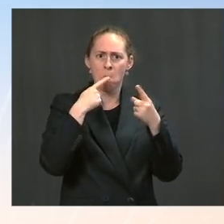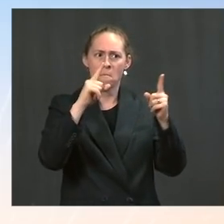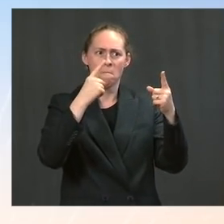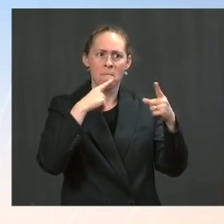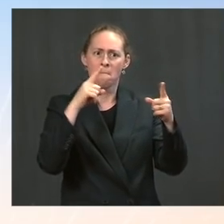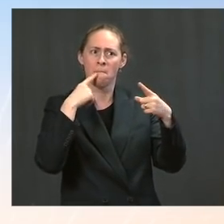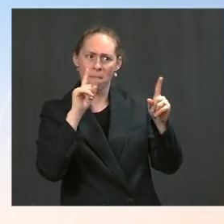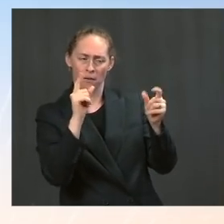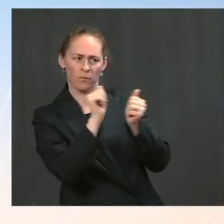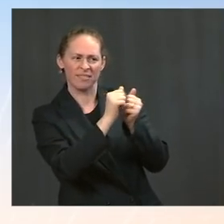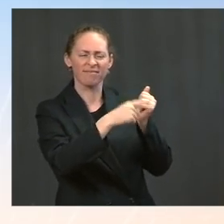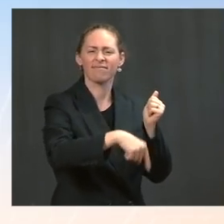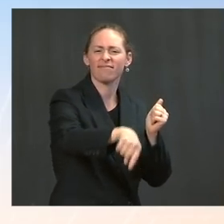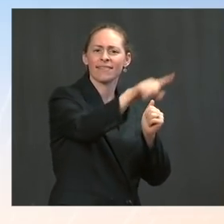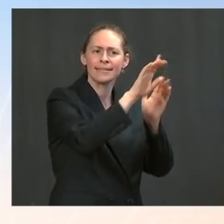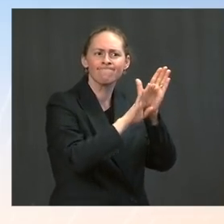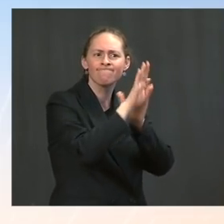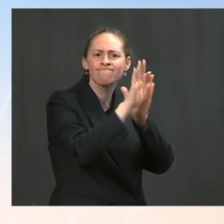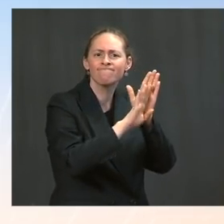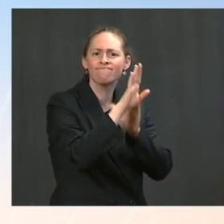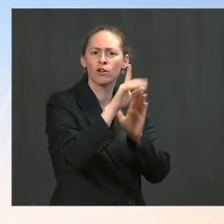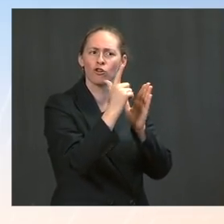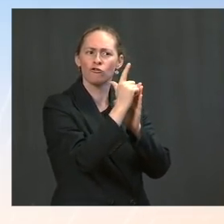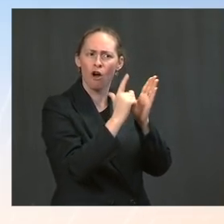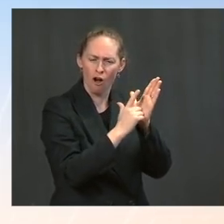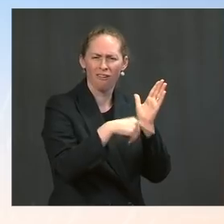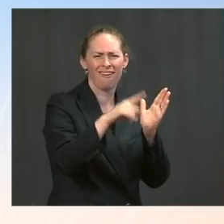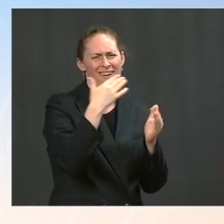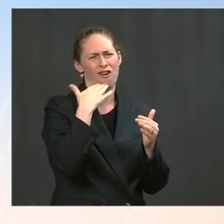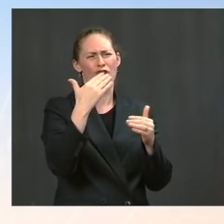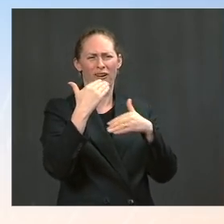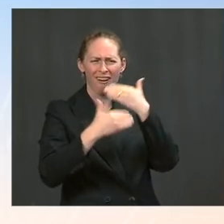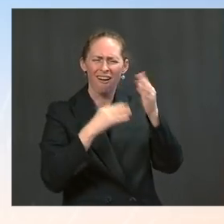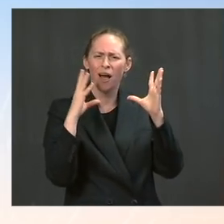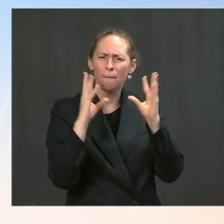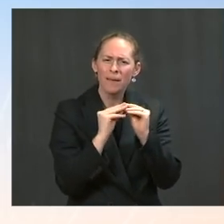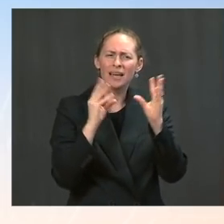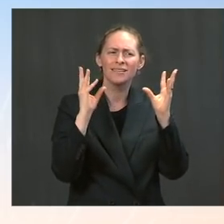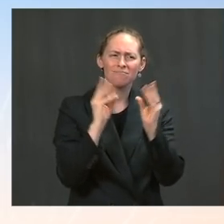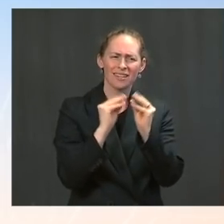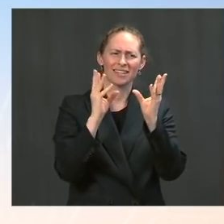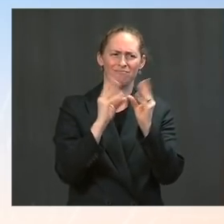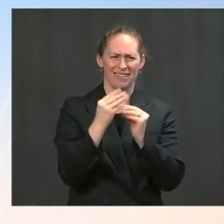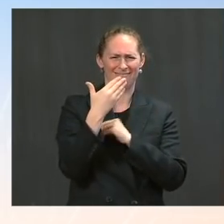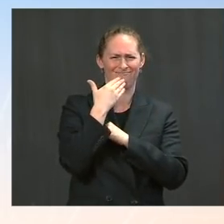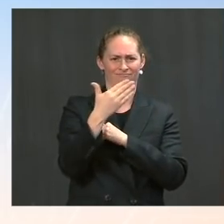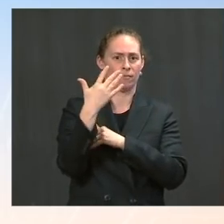He -- we had a productive meeting -- members of our team had a constructive, productive meeting yesterday. And I'd also note